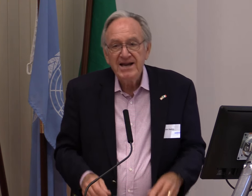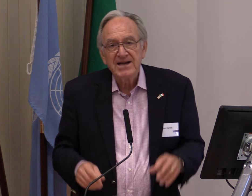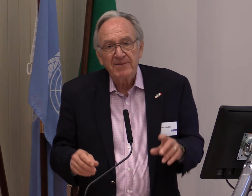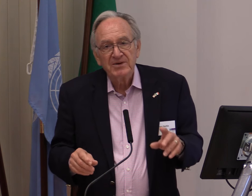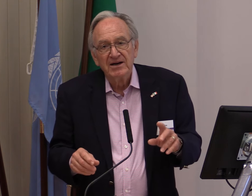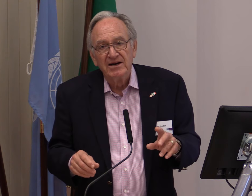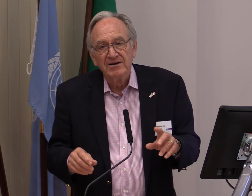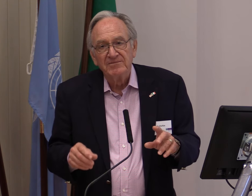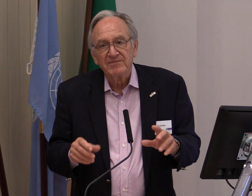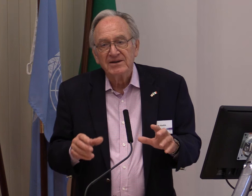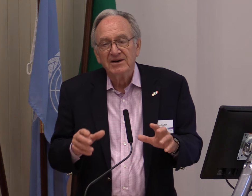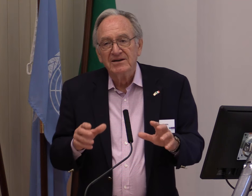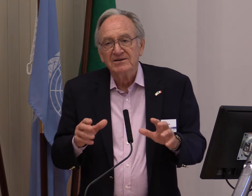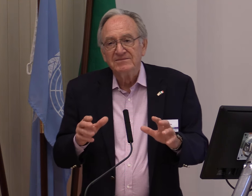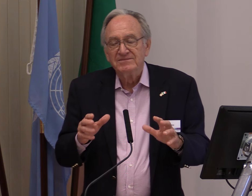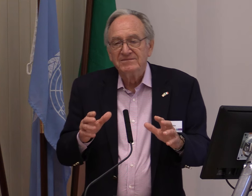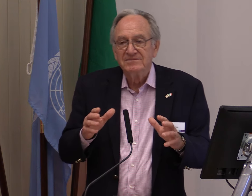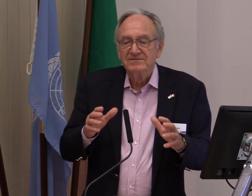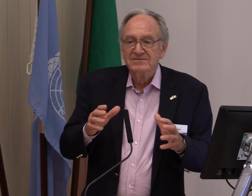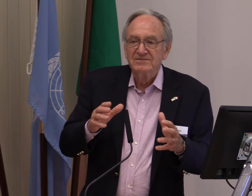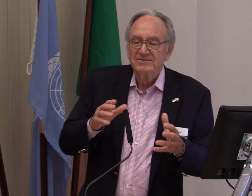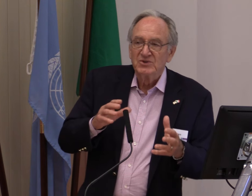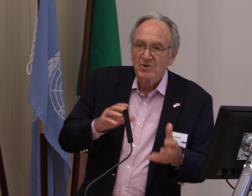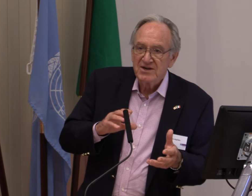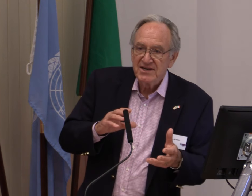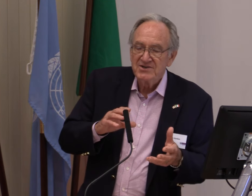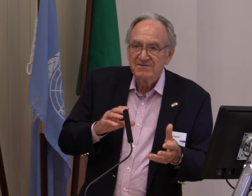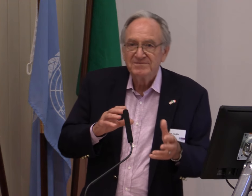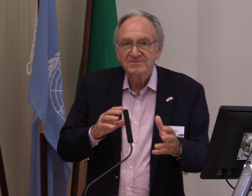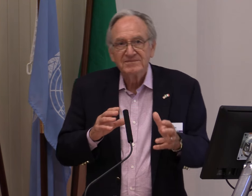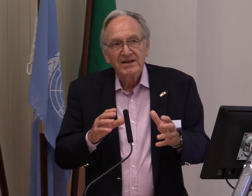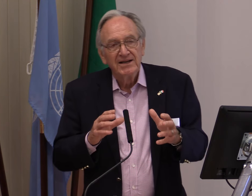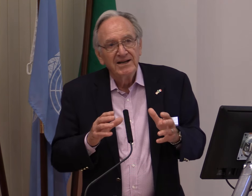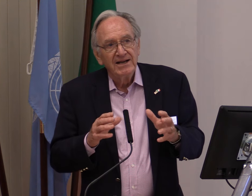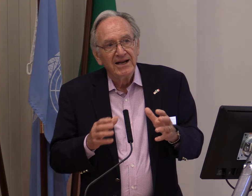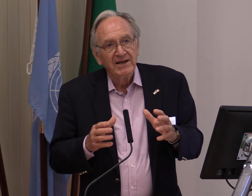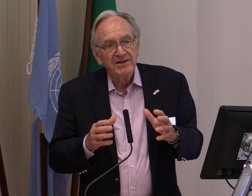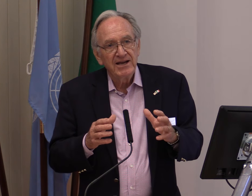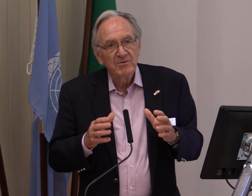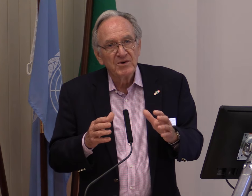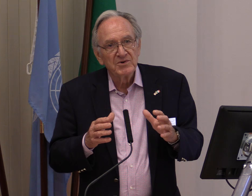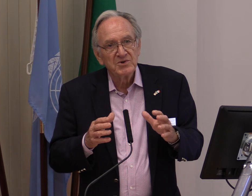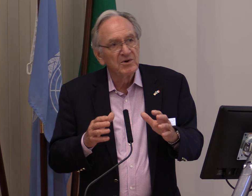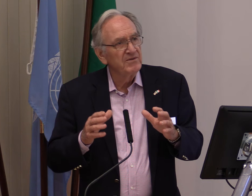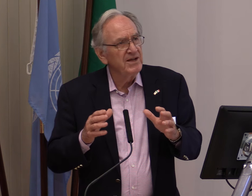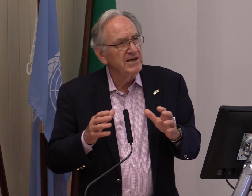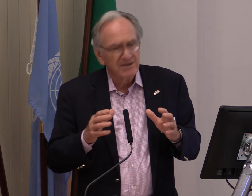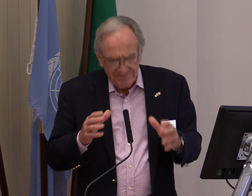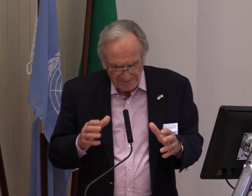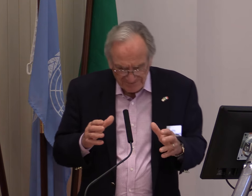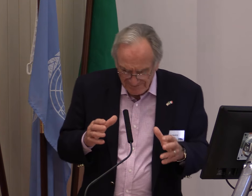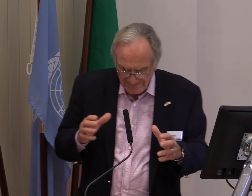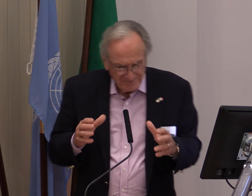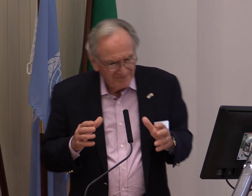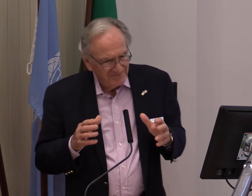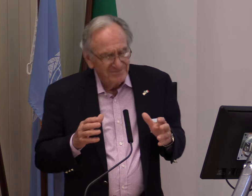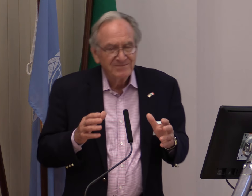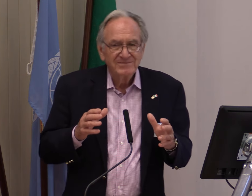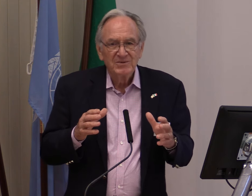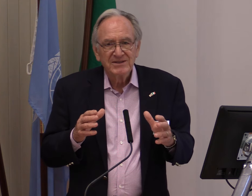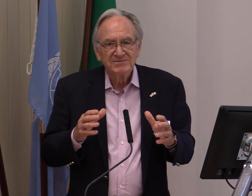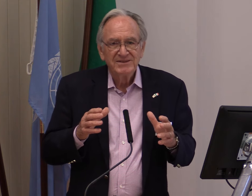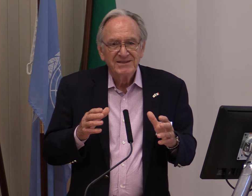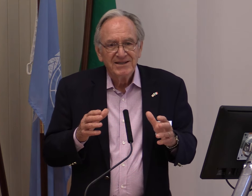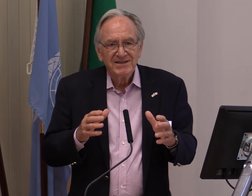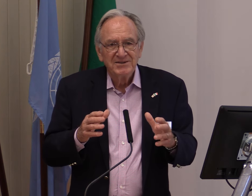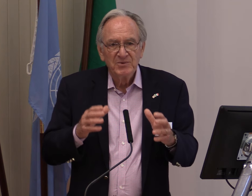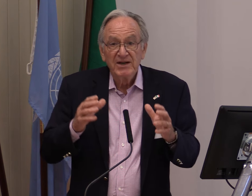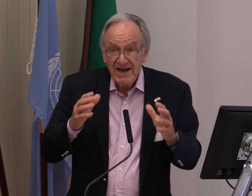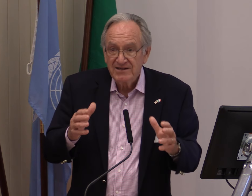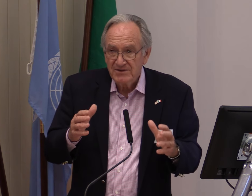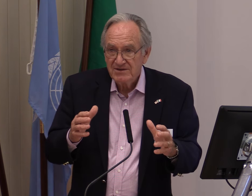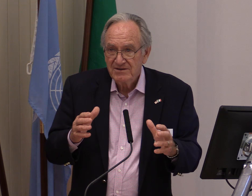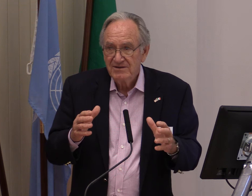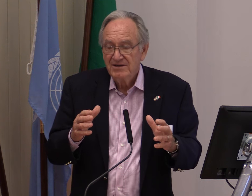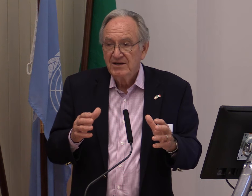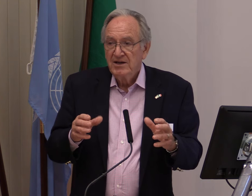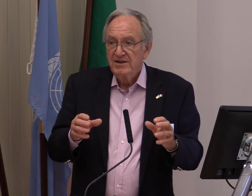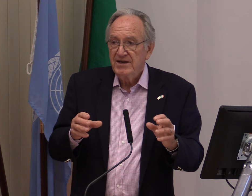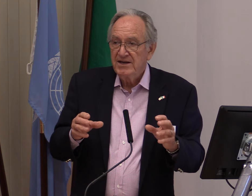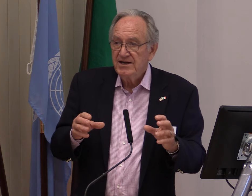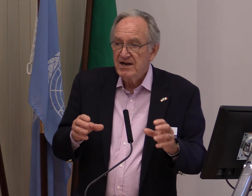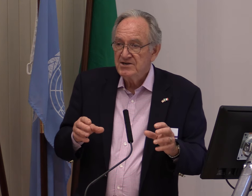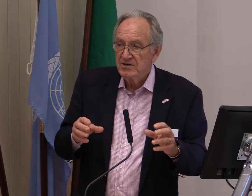Adapt was an organisation and they were a sort of, the real activists. They engaged